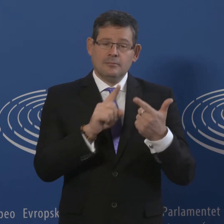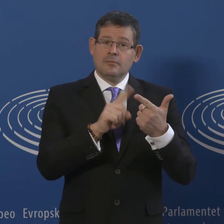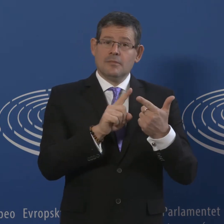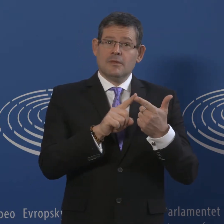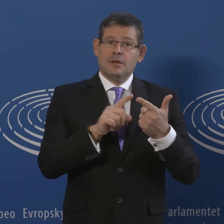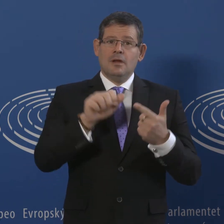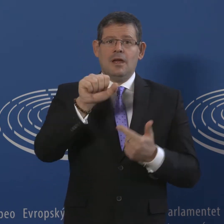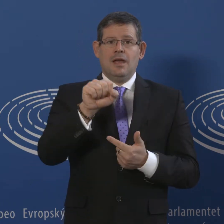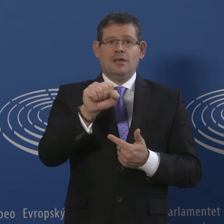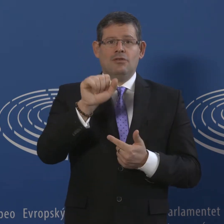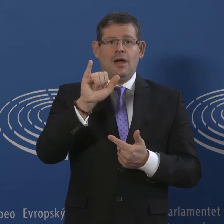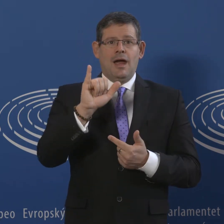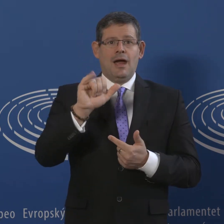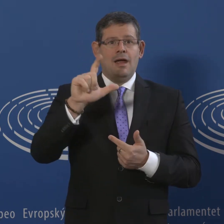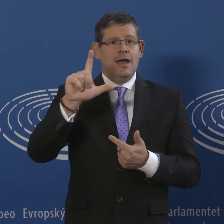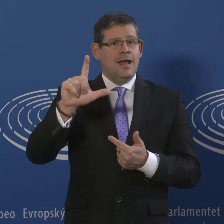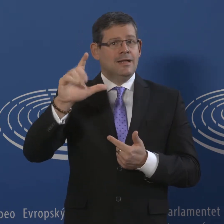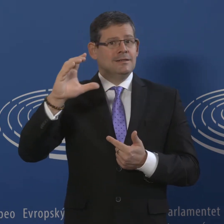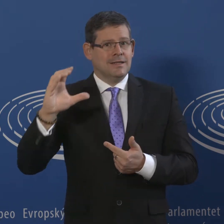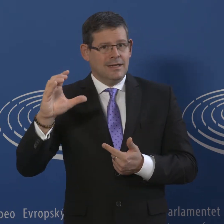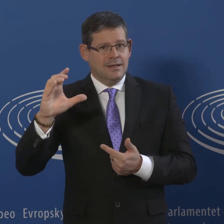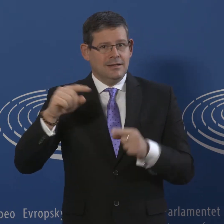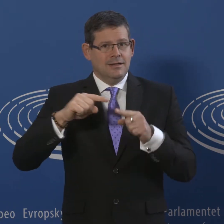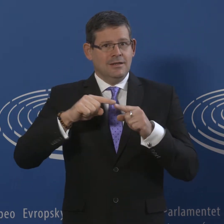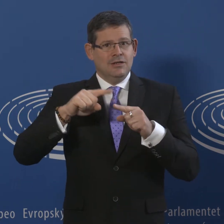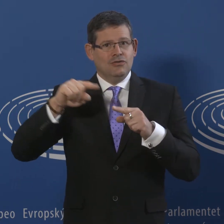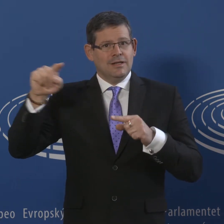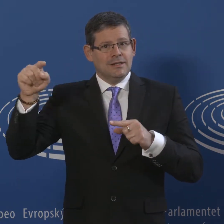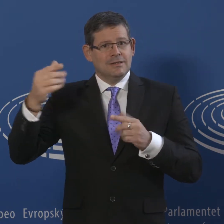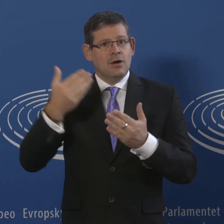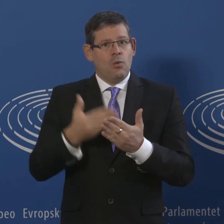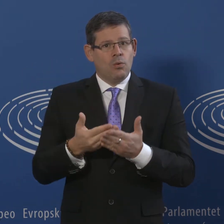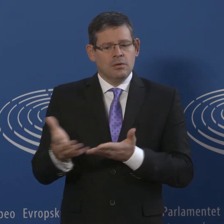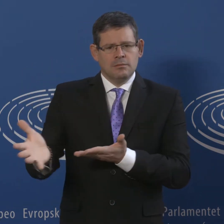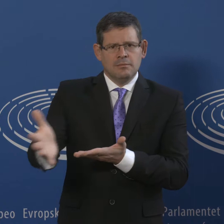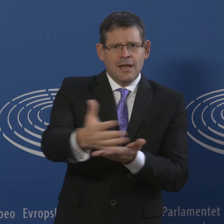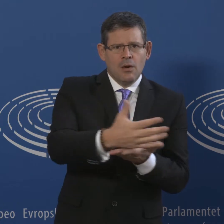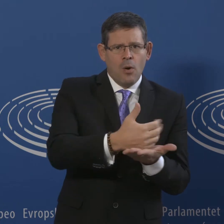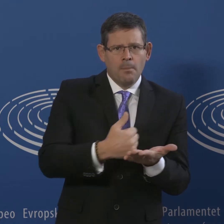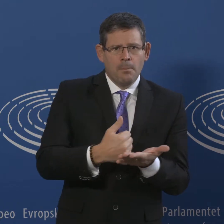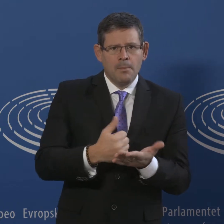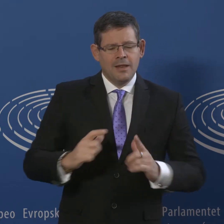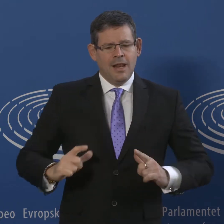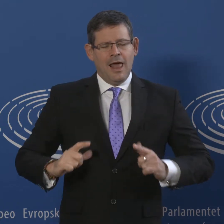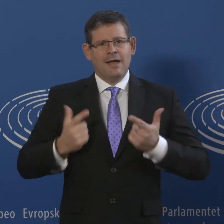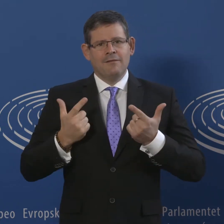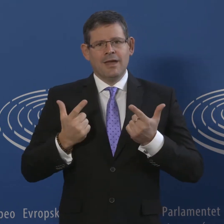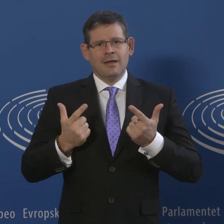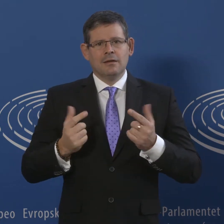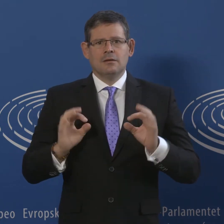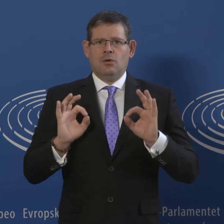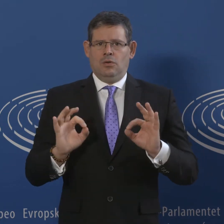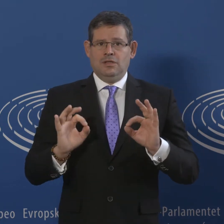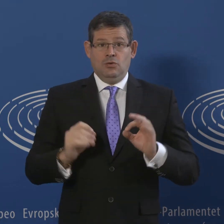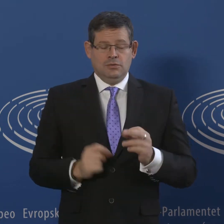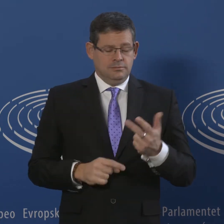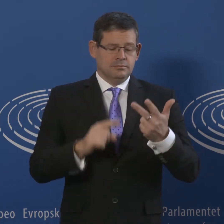SILC - Statistics on Income and living conditions